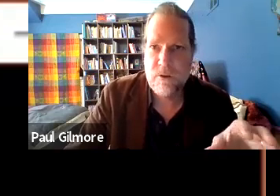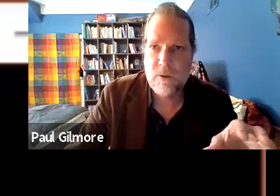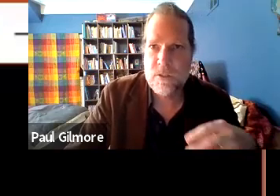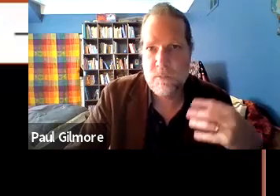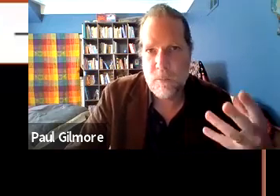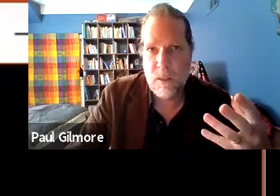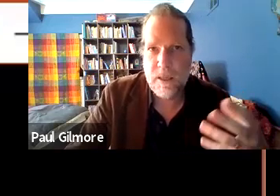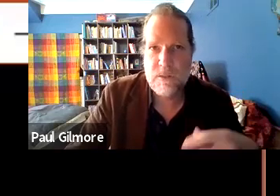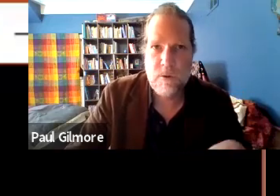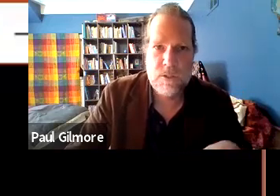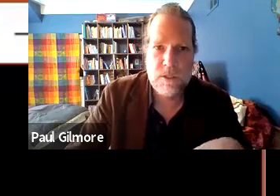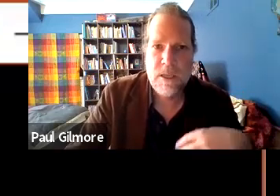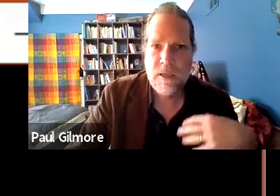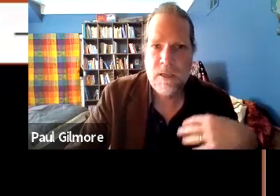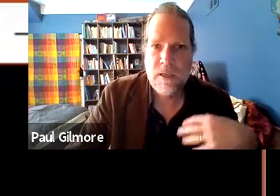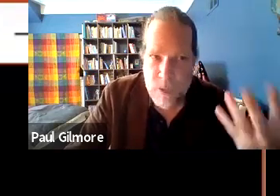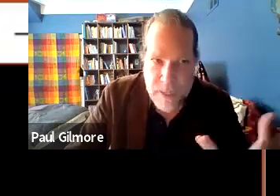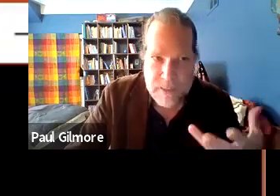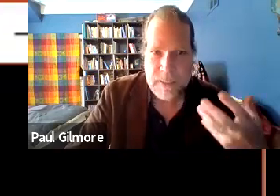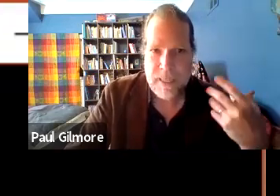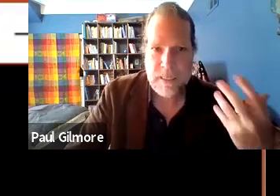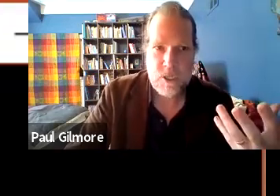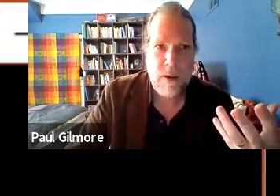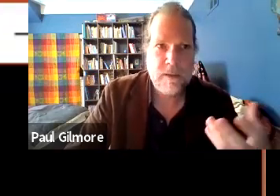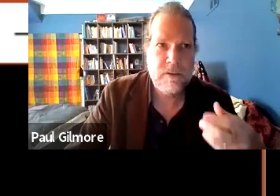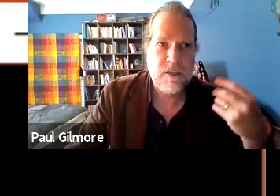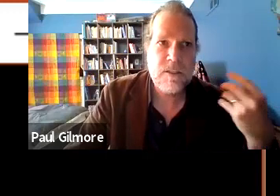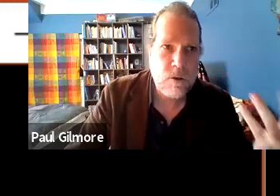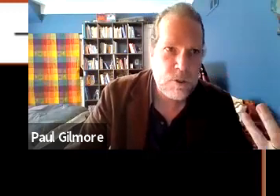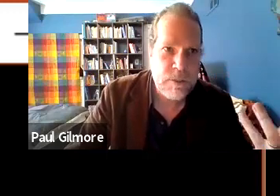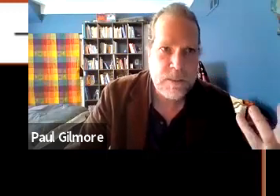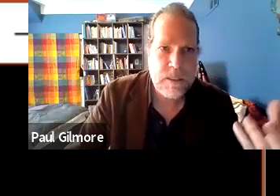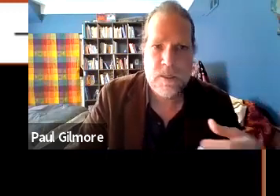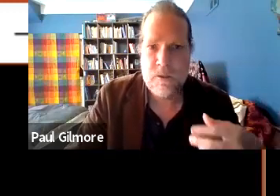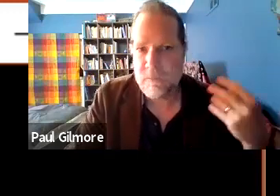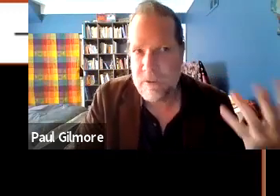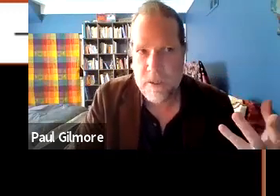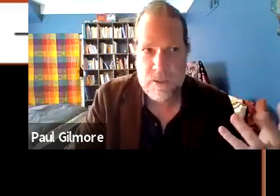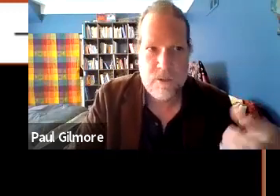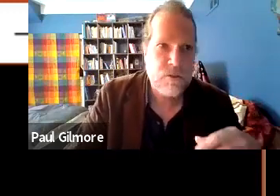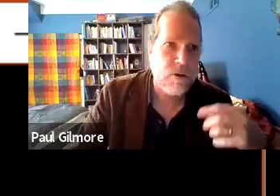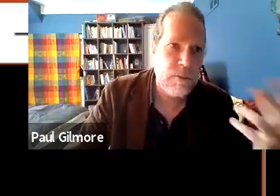voters to mobilize folks to create an issue out of it on social media or on Fox News, or